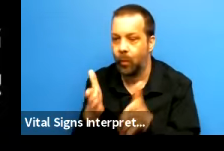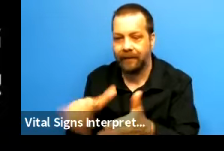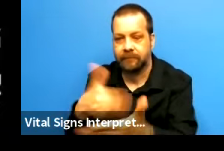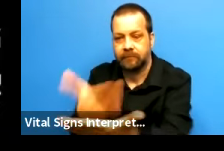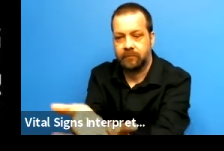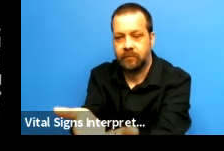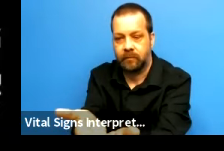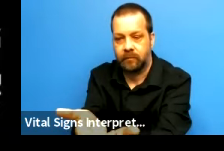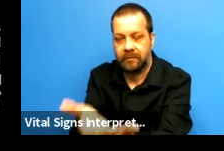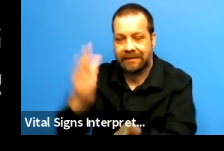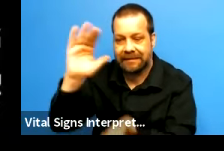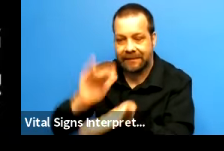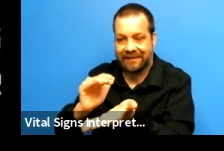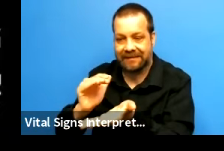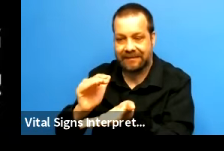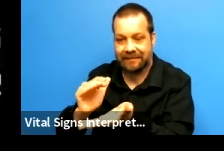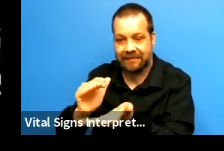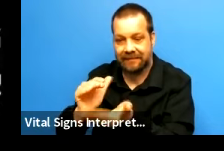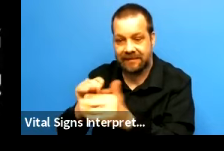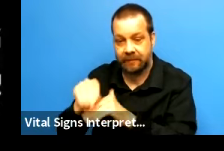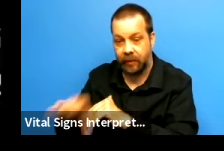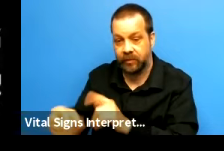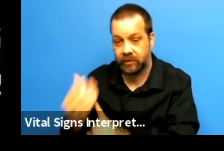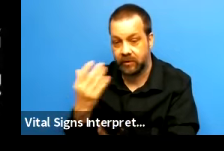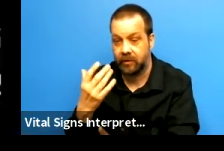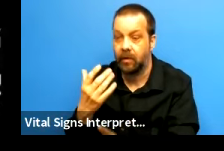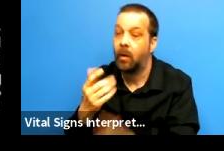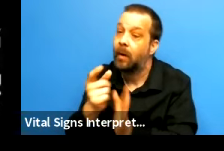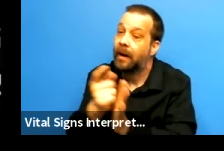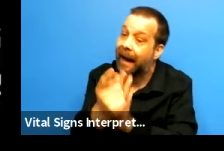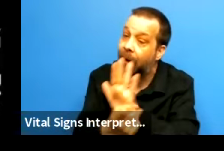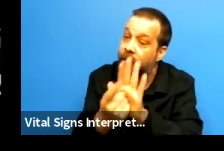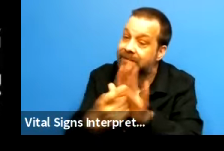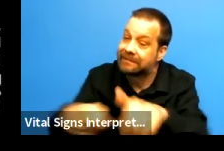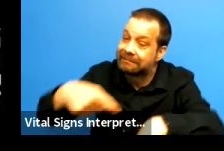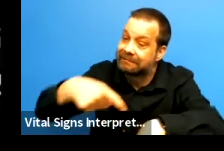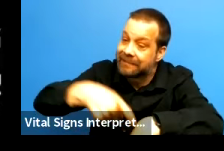Changing work hours. That's one of the easiest things many times to do